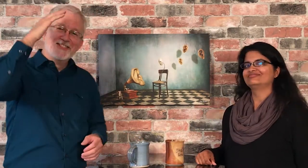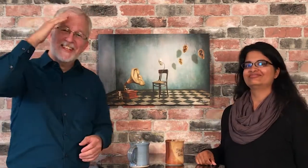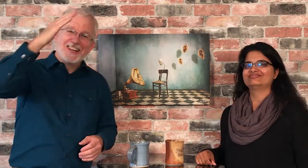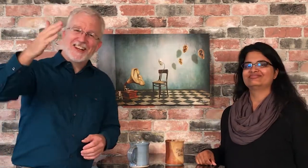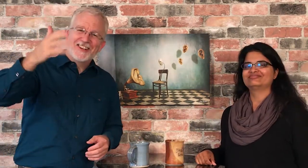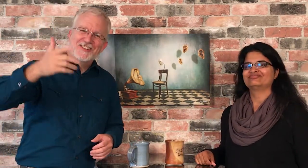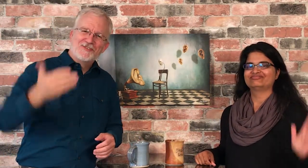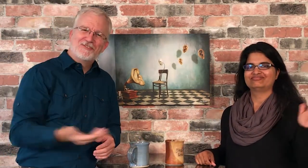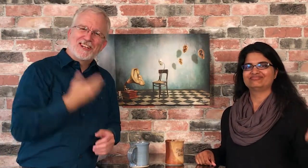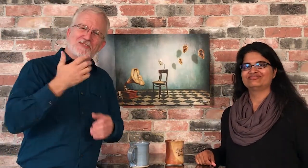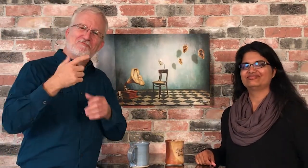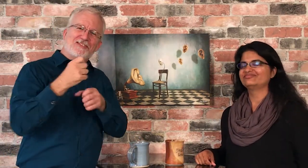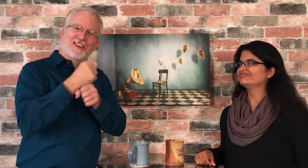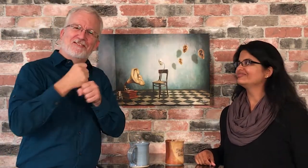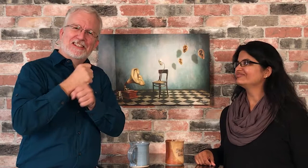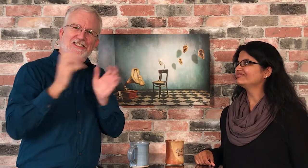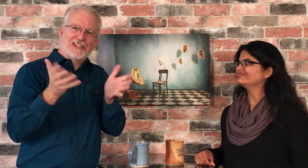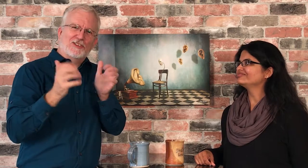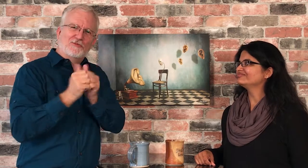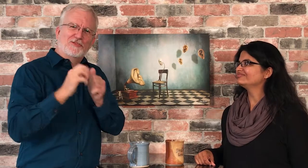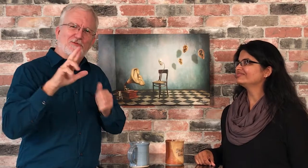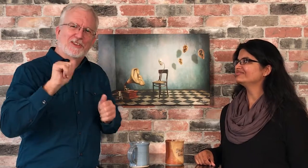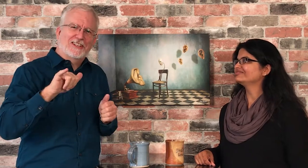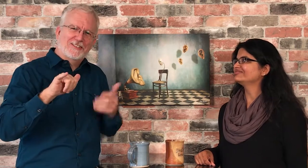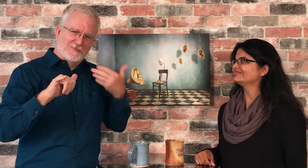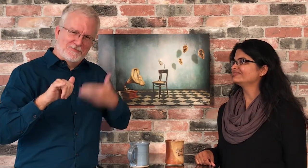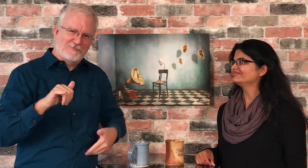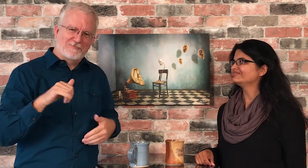Ray: Hello! Welcome to Coffee Chat with Ray!